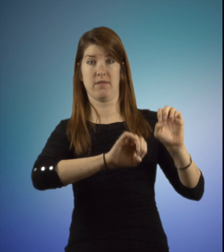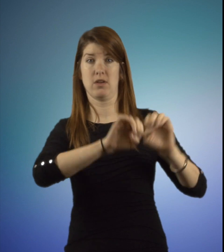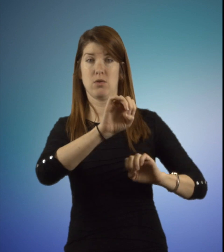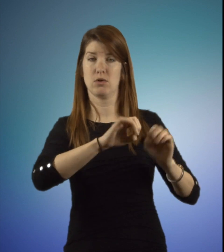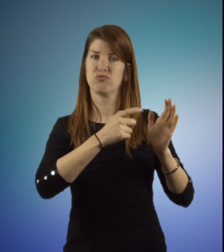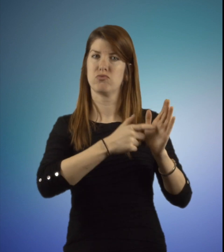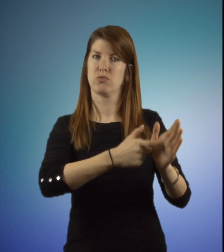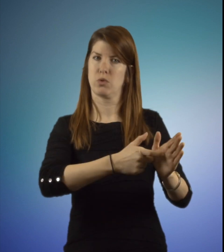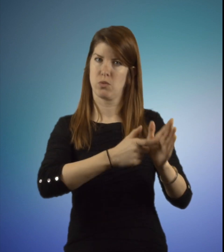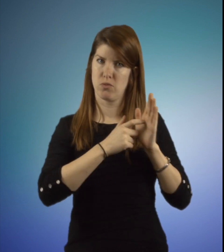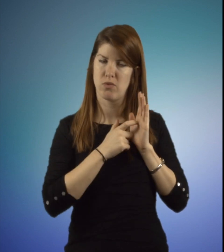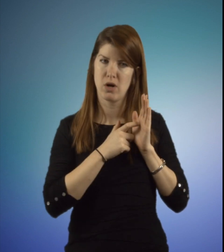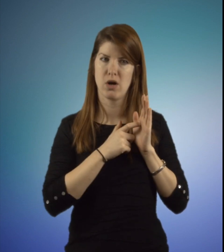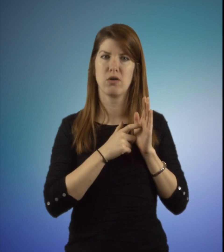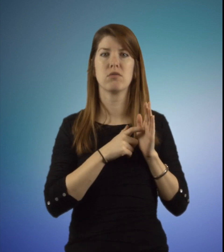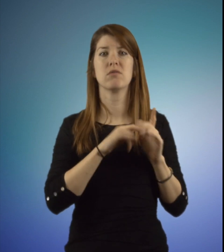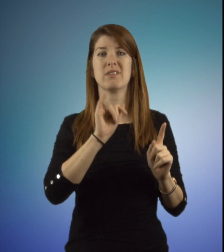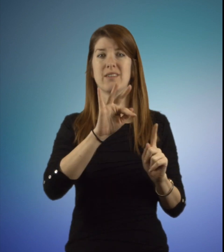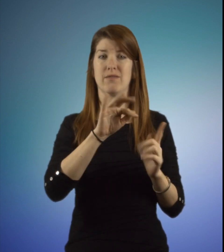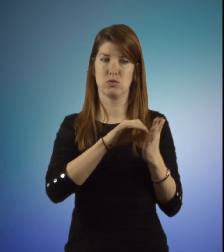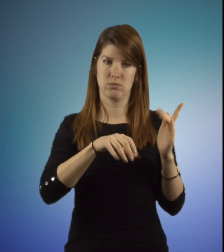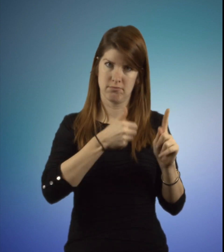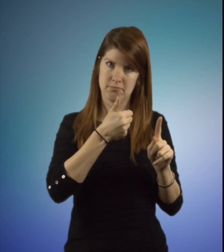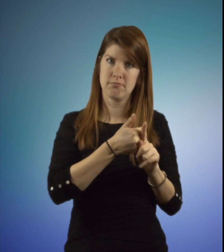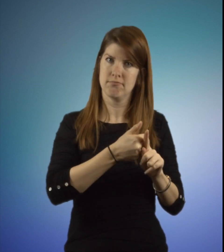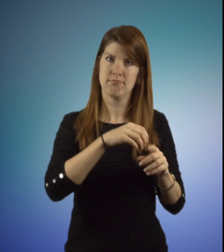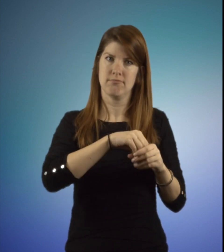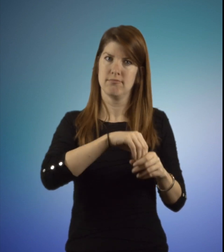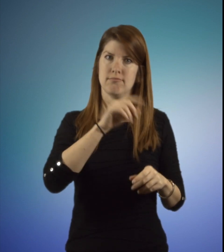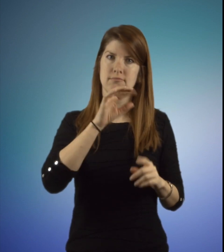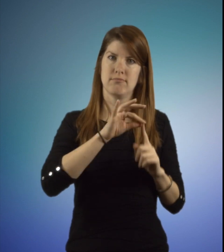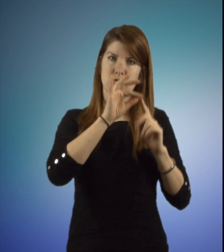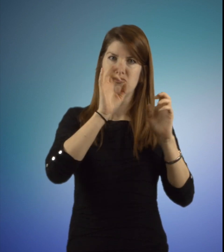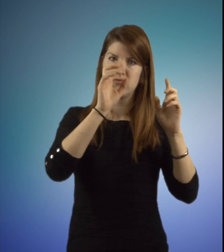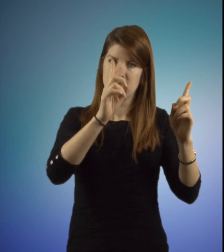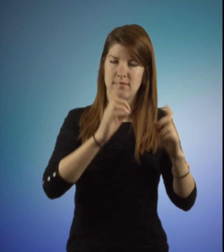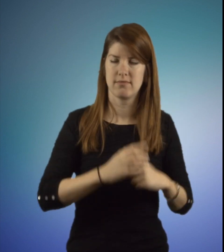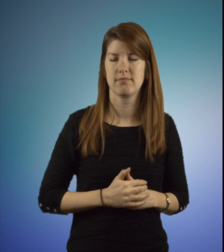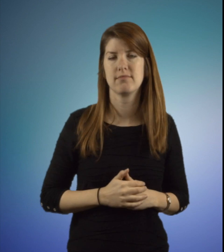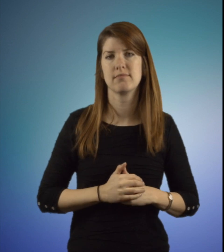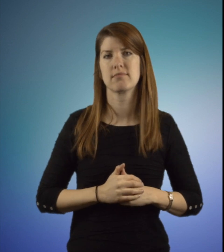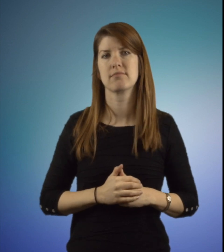These evaluations are required if the student is in special education.